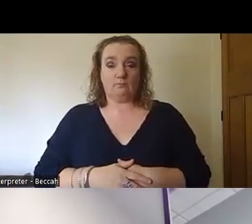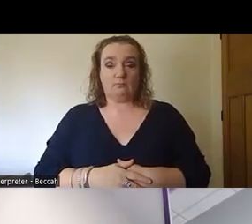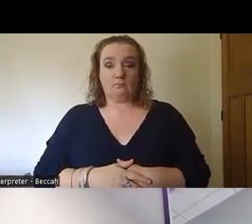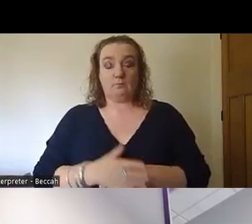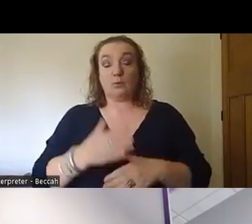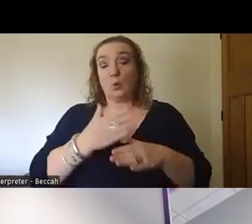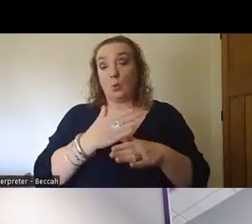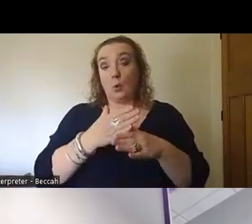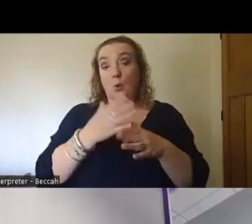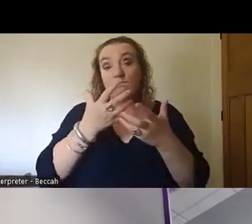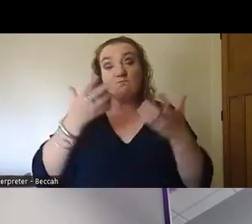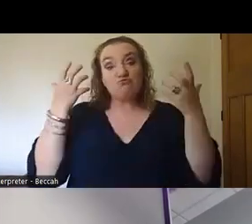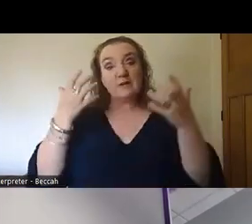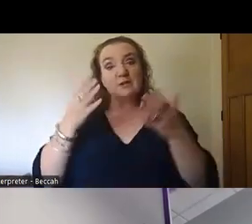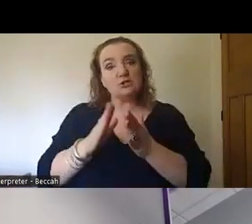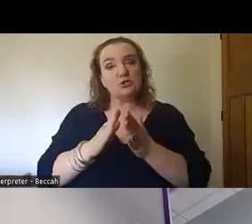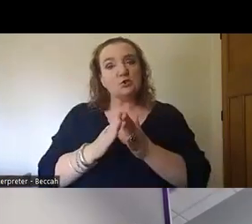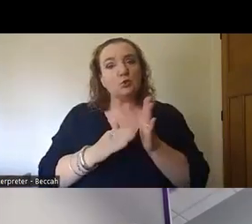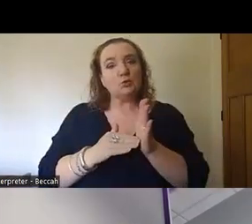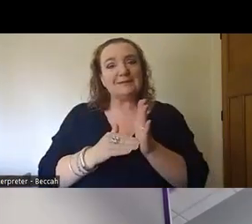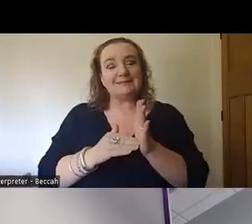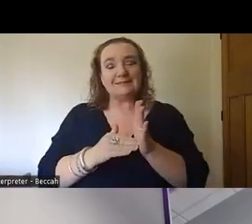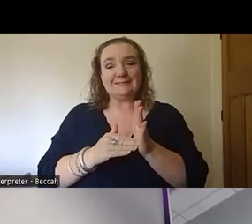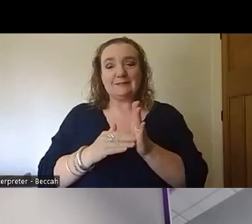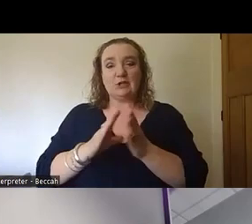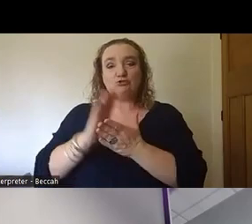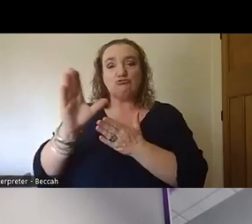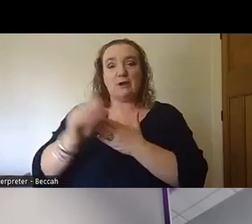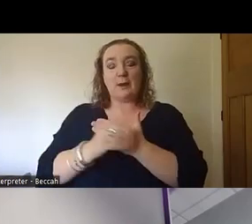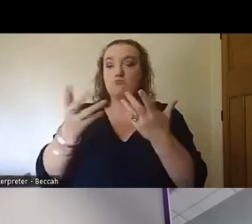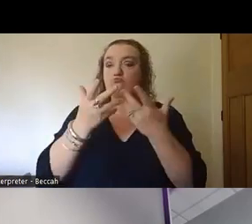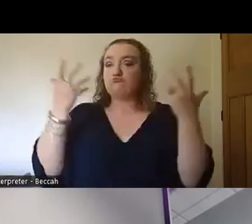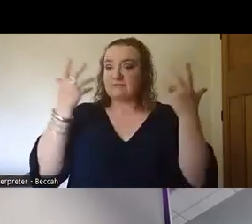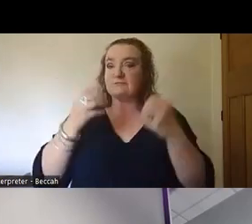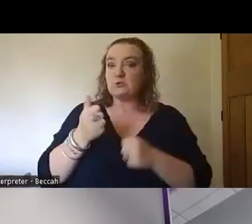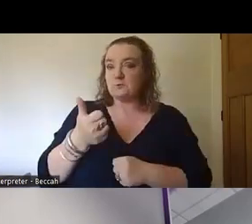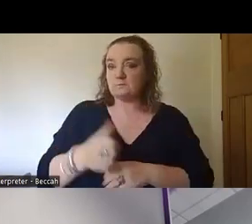the refresh of the New Zealand curriculum, Te Mātaiaho. And I know I've got some colleagues here,